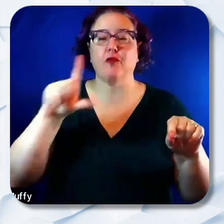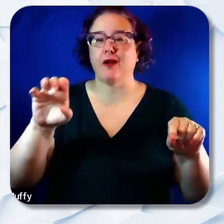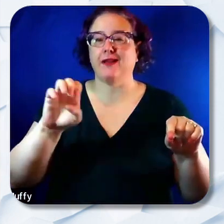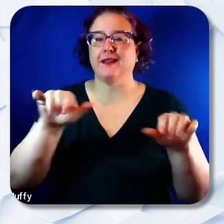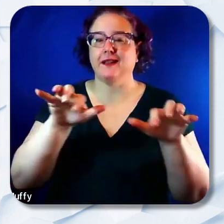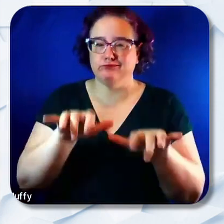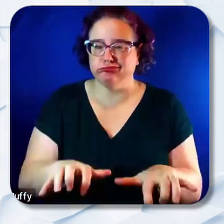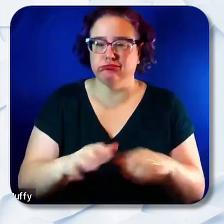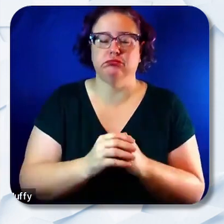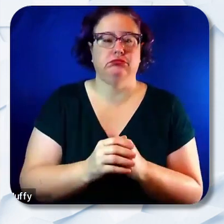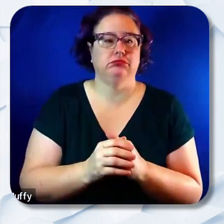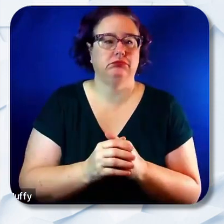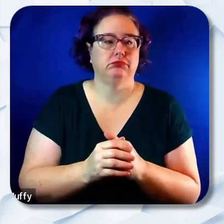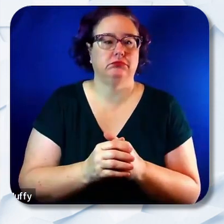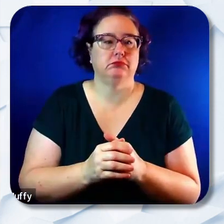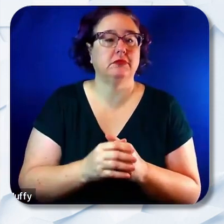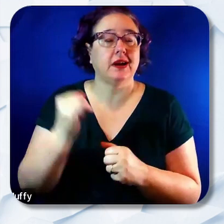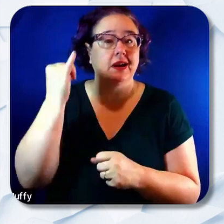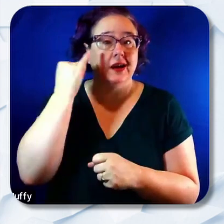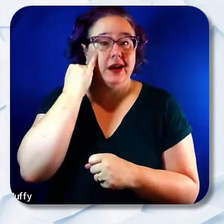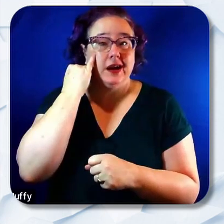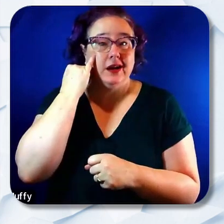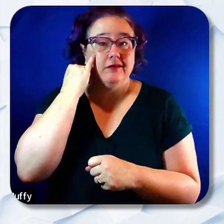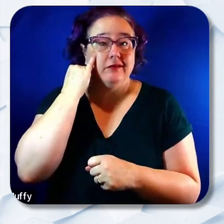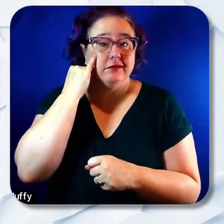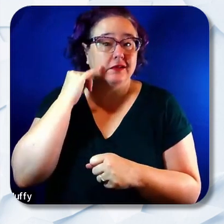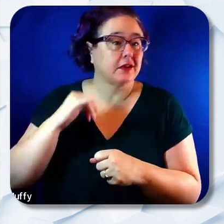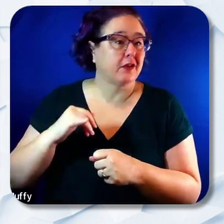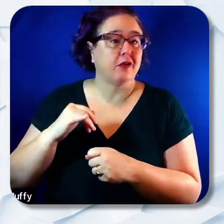if the LEAs total reported expenditures were zero for the fiscal year.